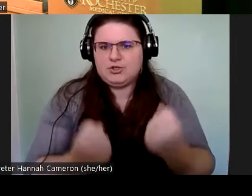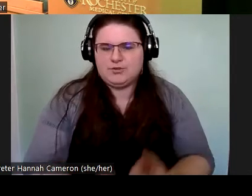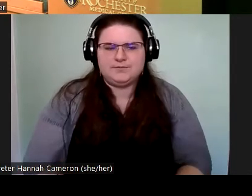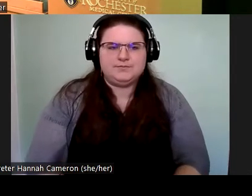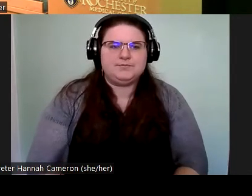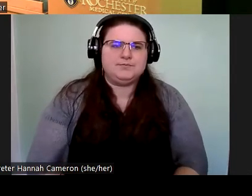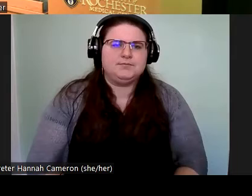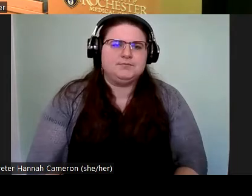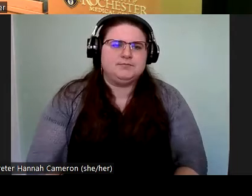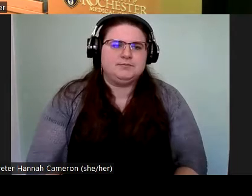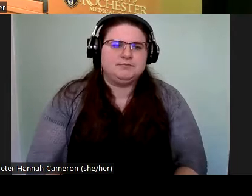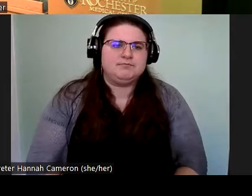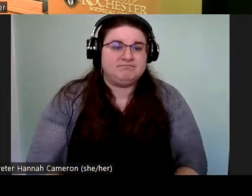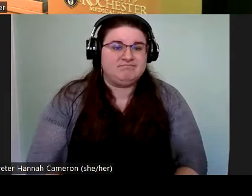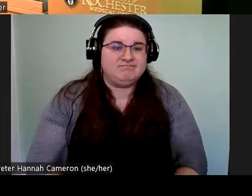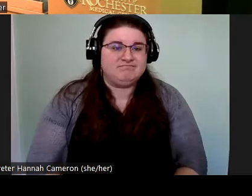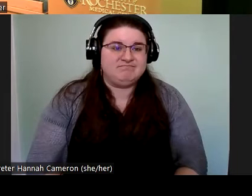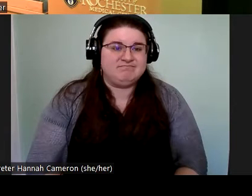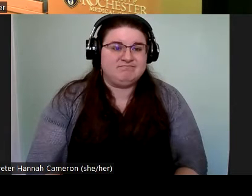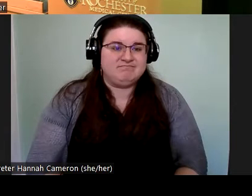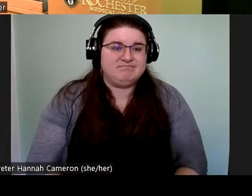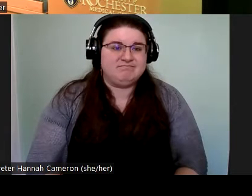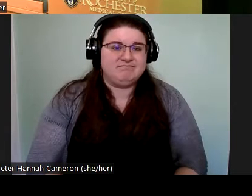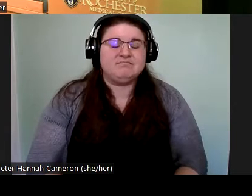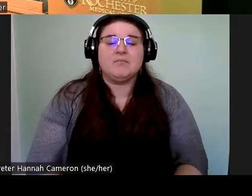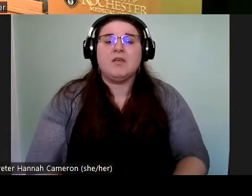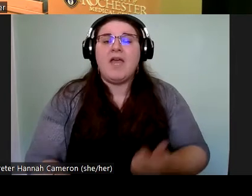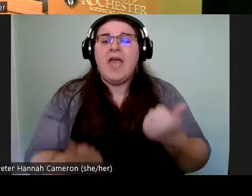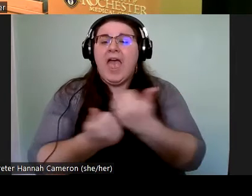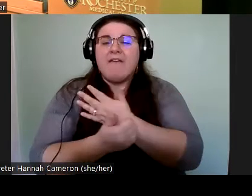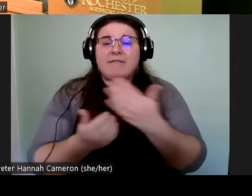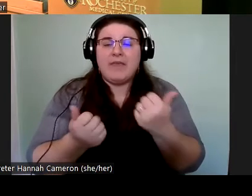this quote when everything goes to hell the people who stand by you without flinching they are your